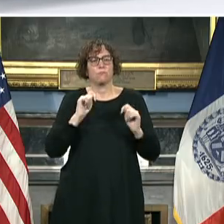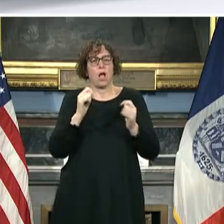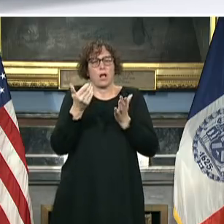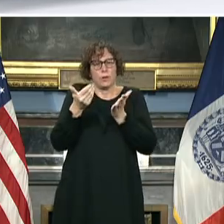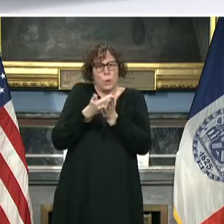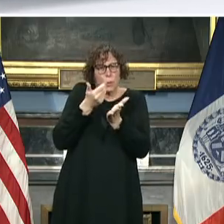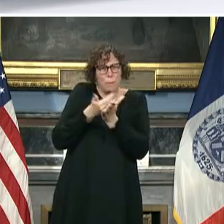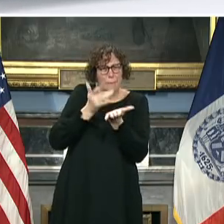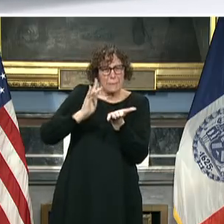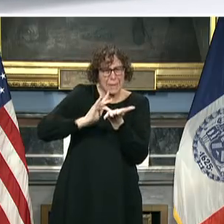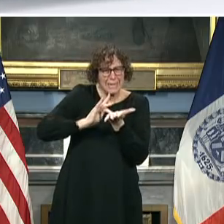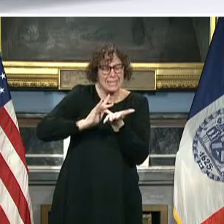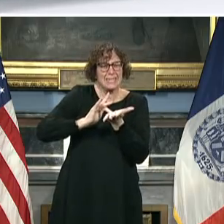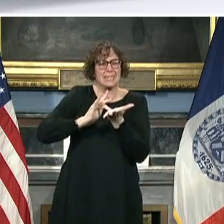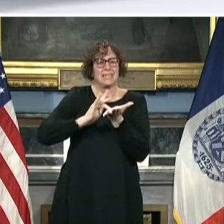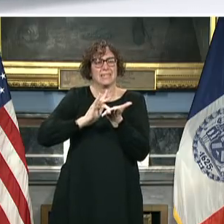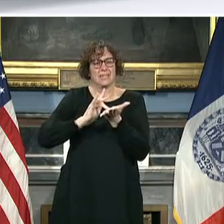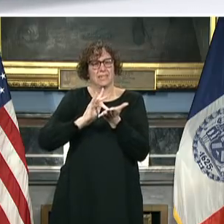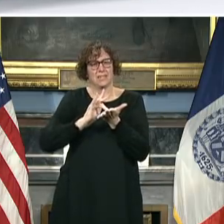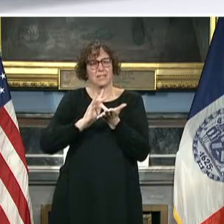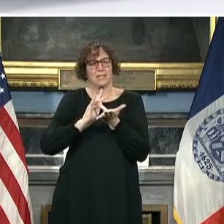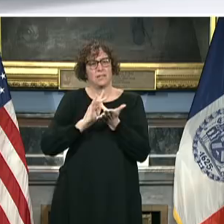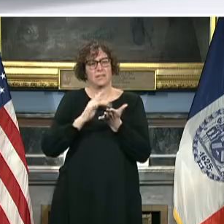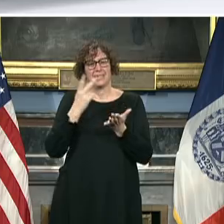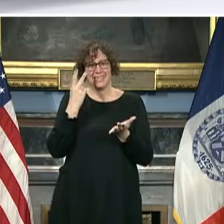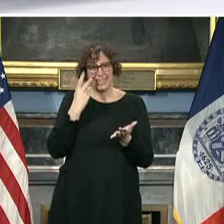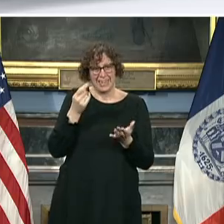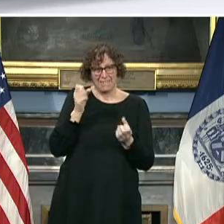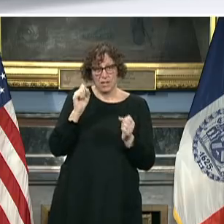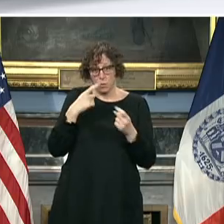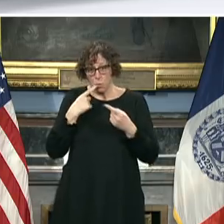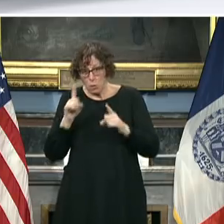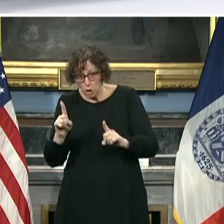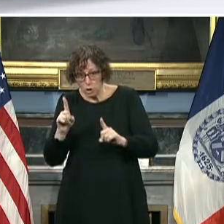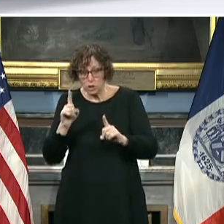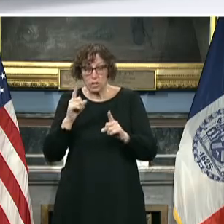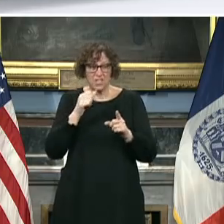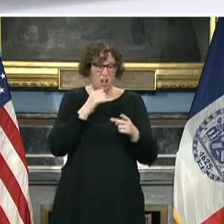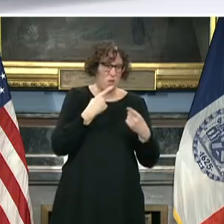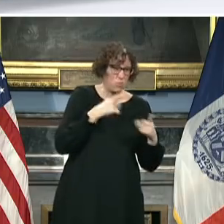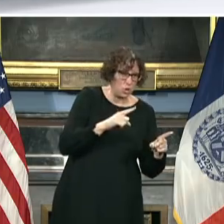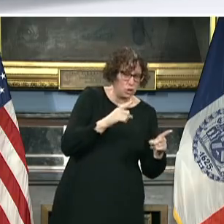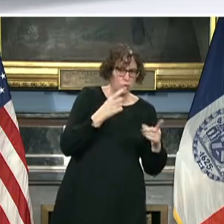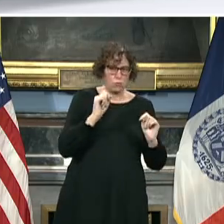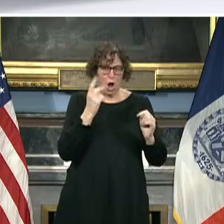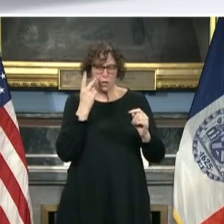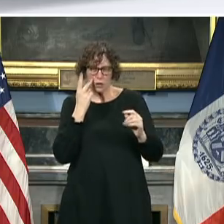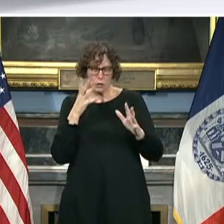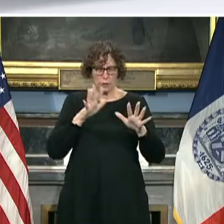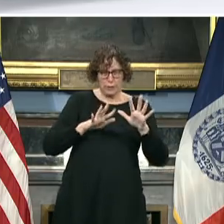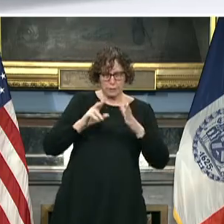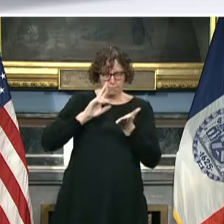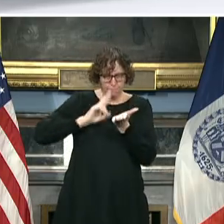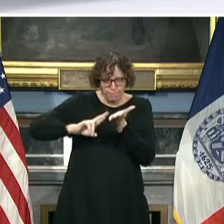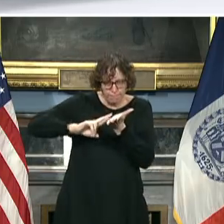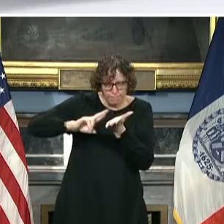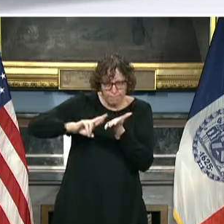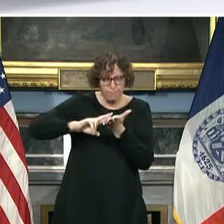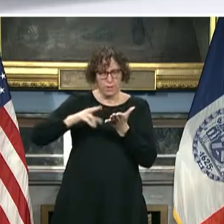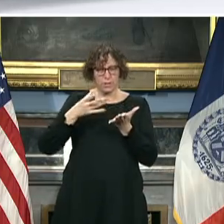PATIENTS ARE RECEIVING HYDROXYCHLOROQUIN AS PART OF THOSE TREANTTME REGIMENS, BUT